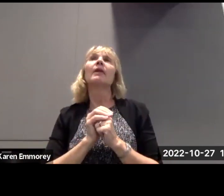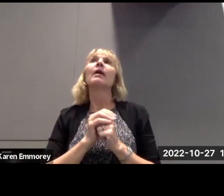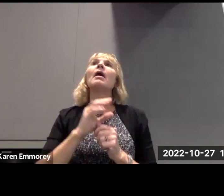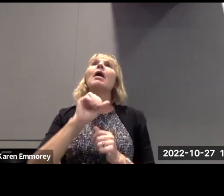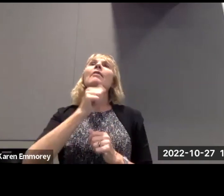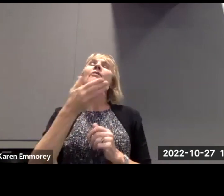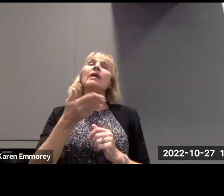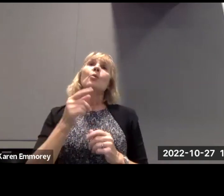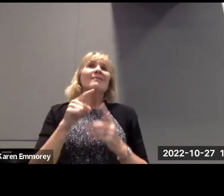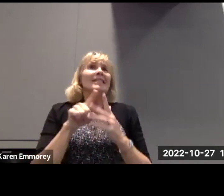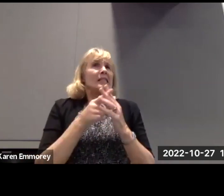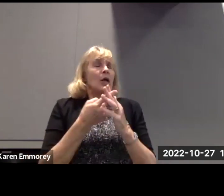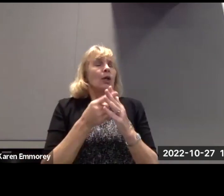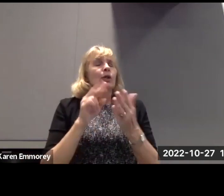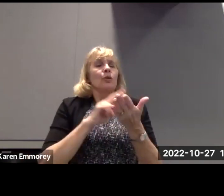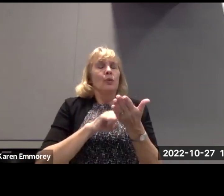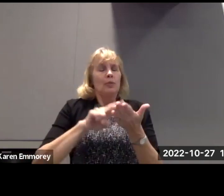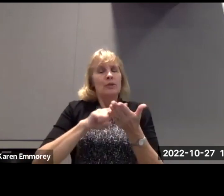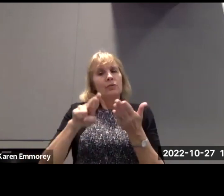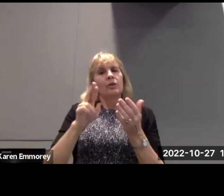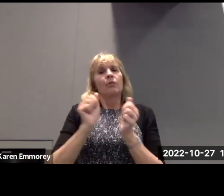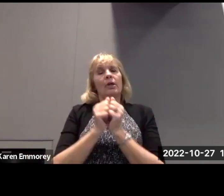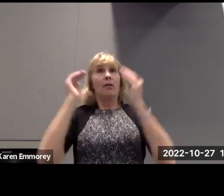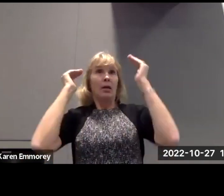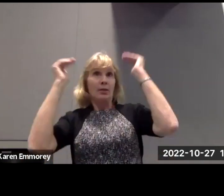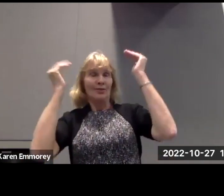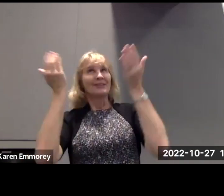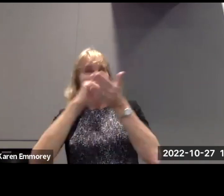And one idea there is that